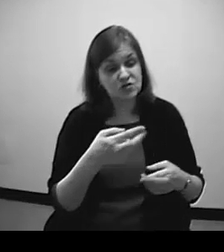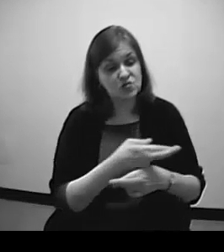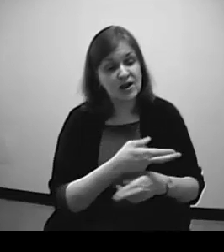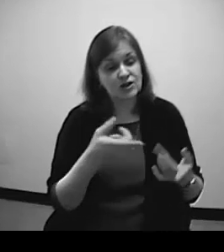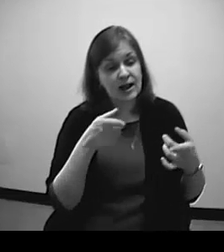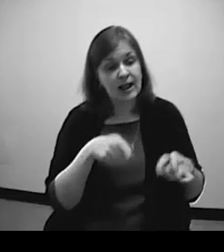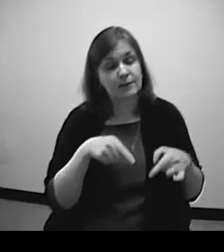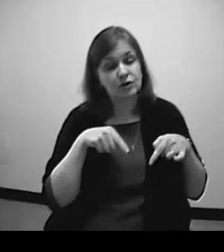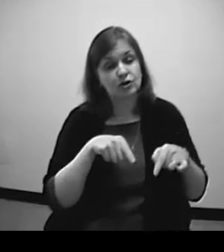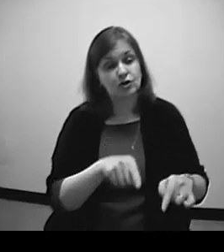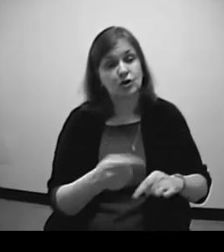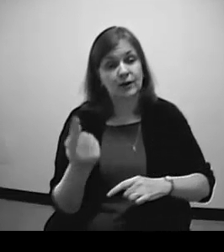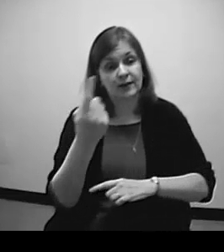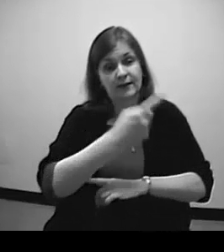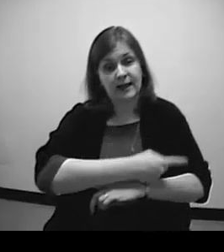it would occur